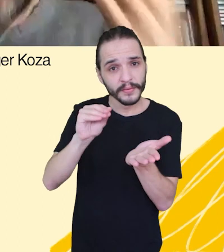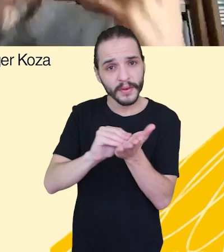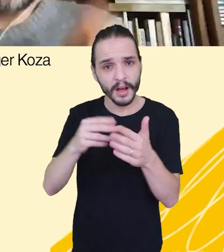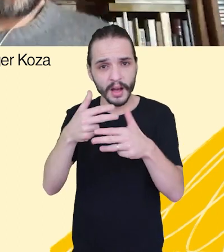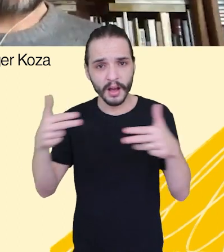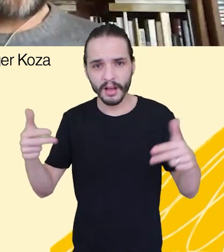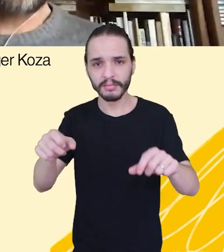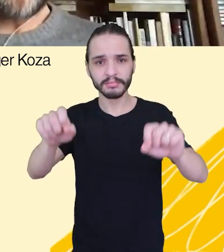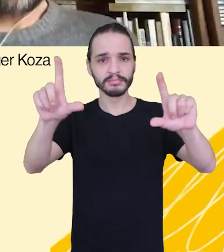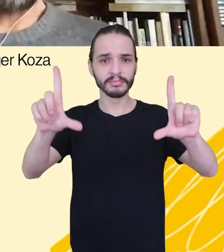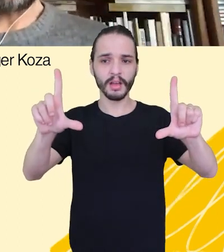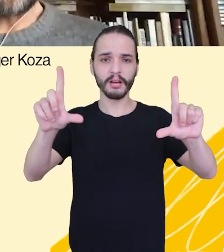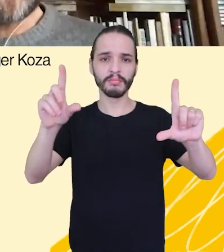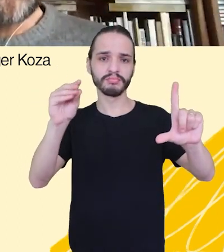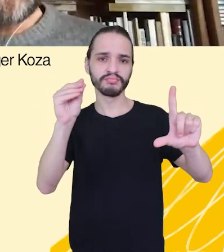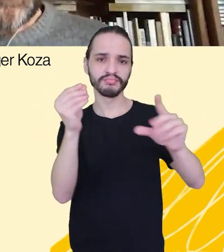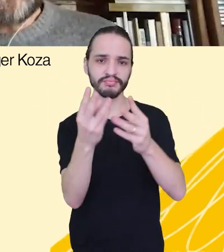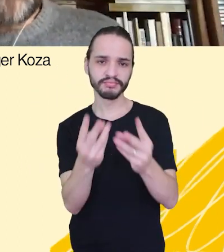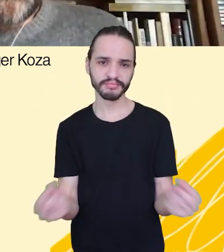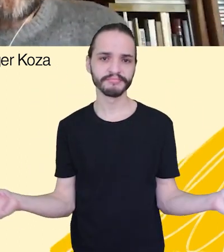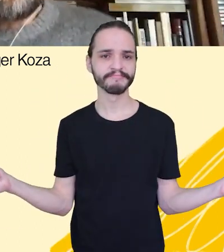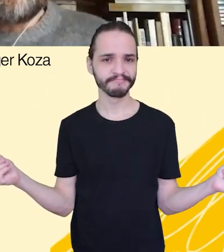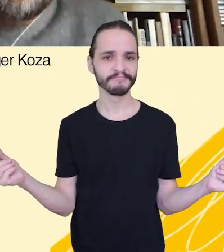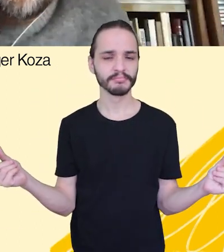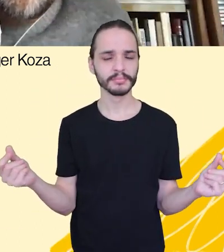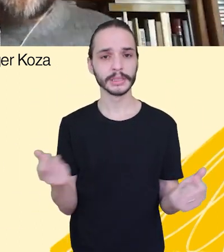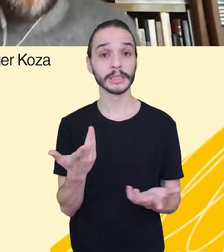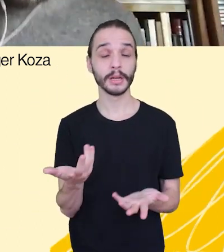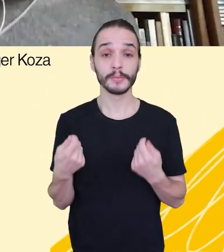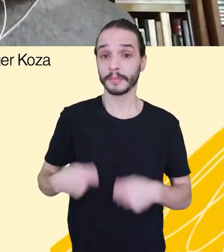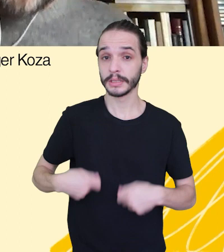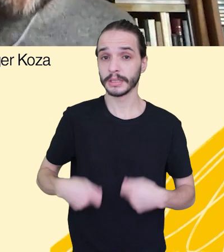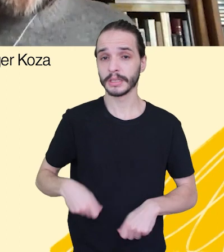That is because it is necessary. Otherwise it is not necessary.